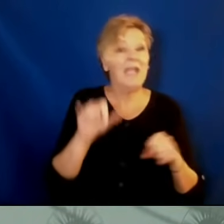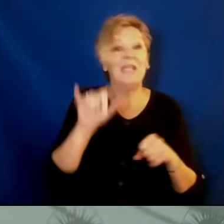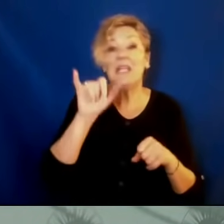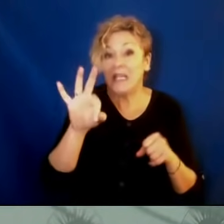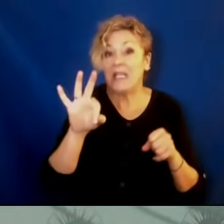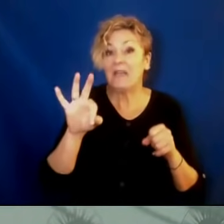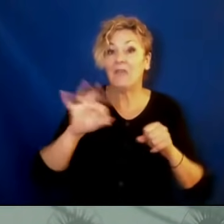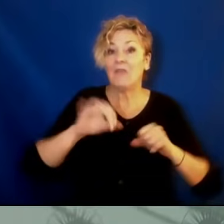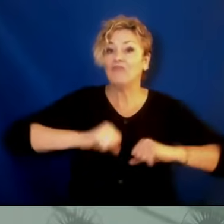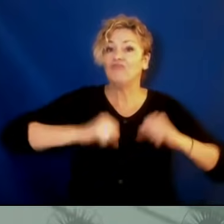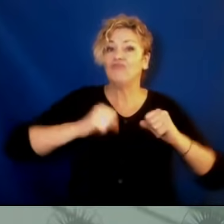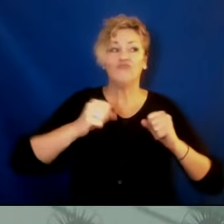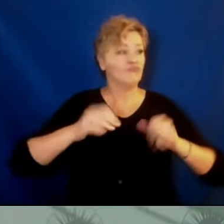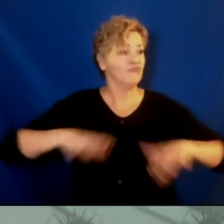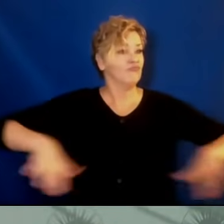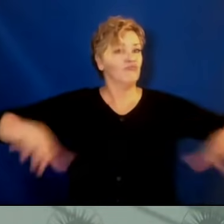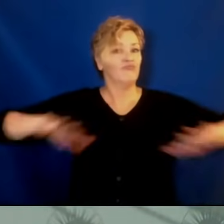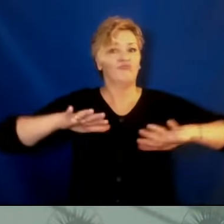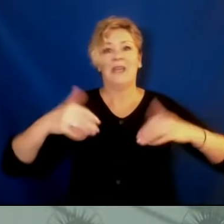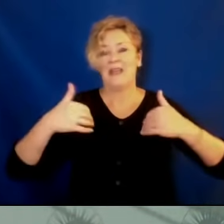within the home circumstances